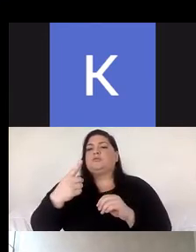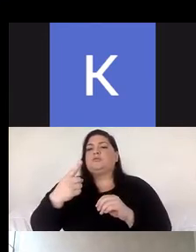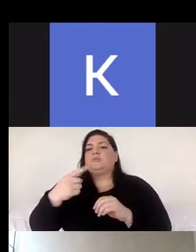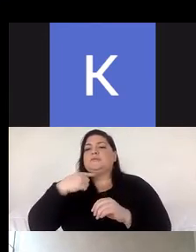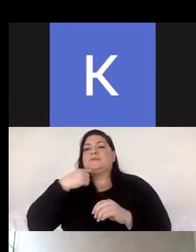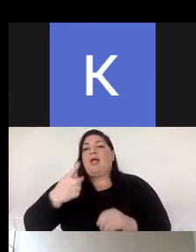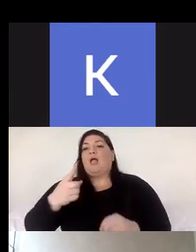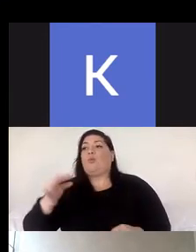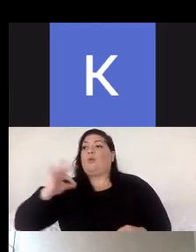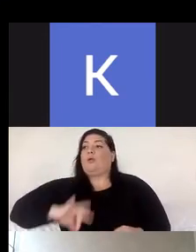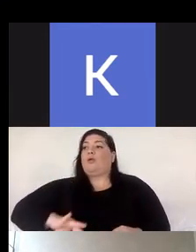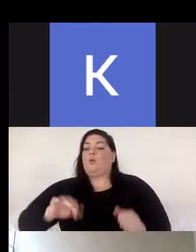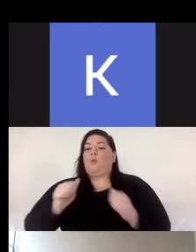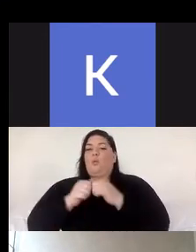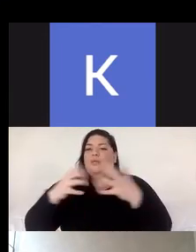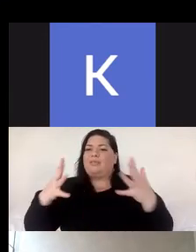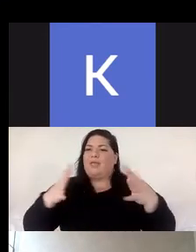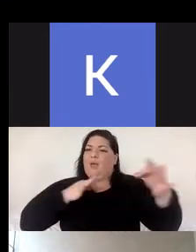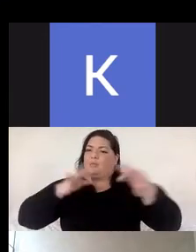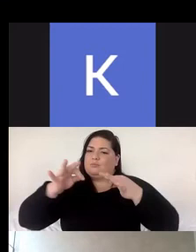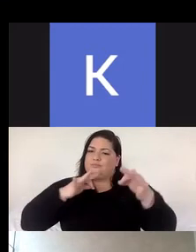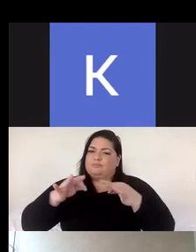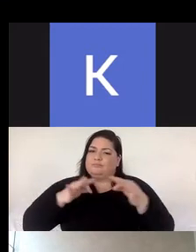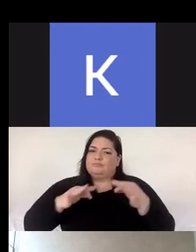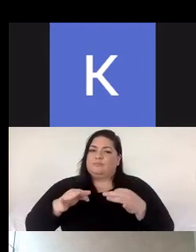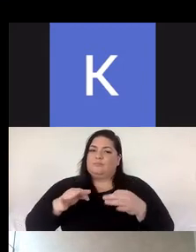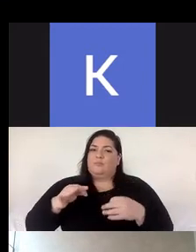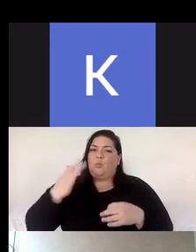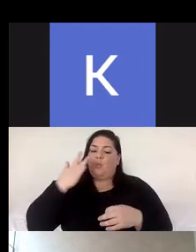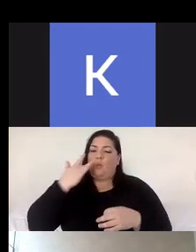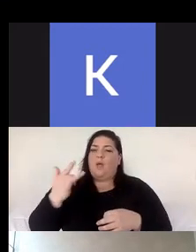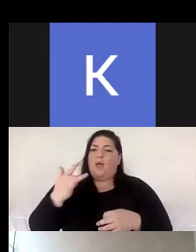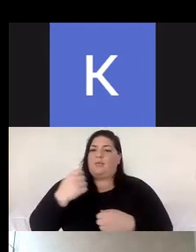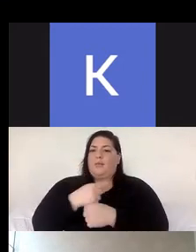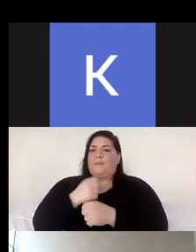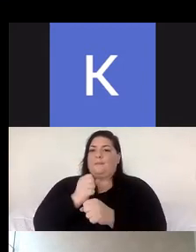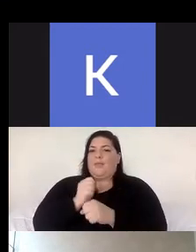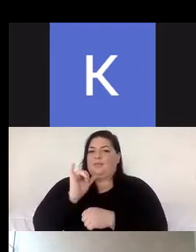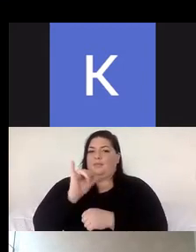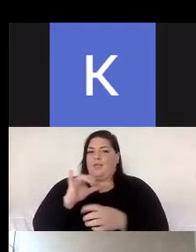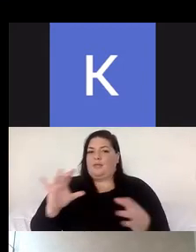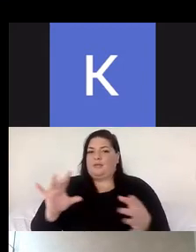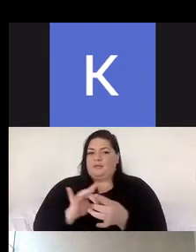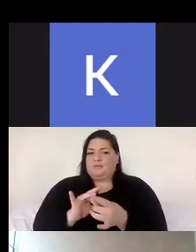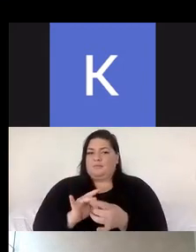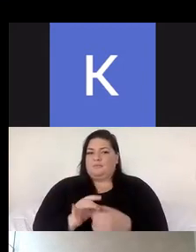without the robust description to explain why they are making such a statement.